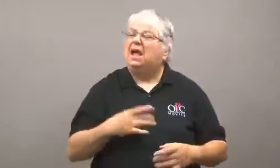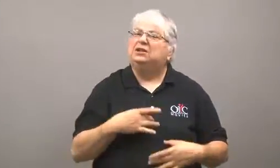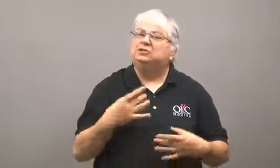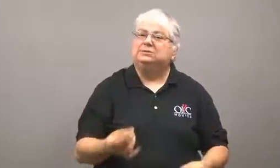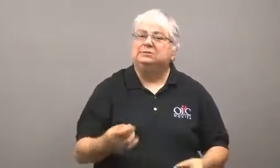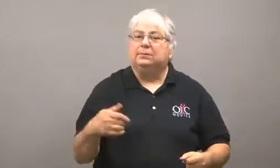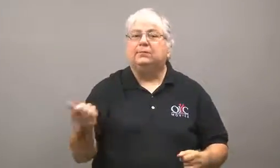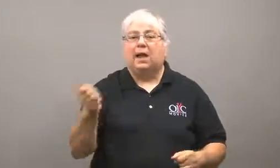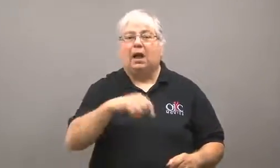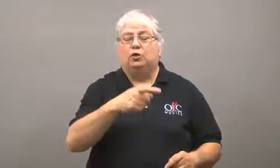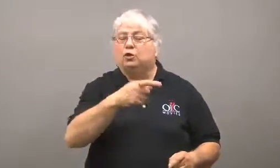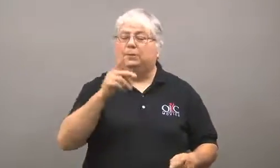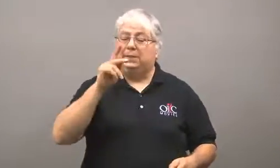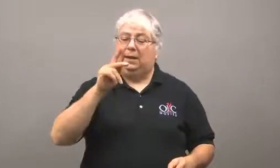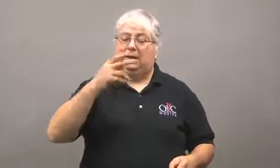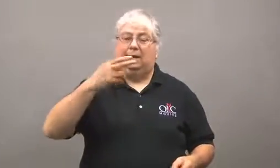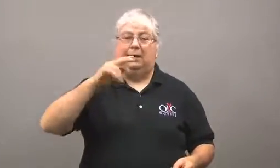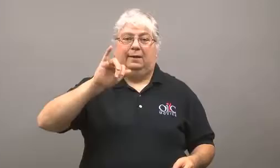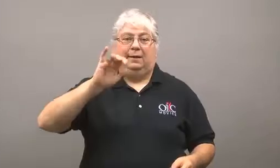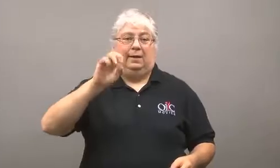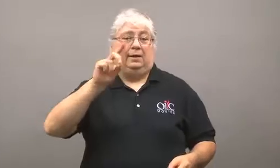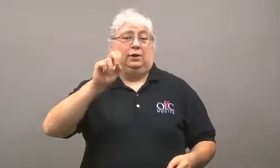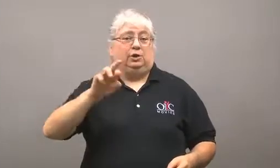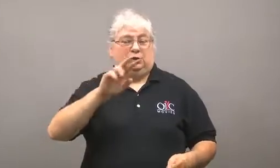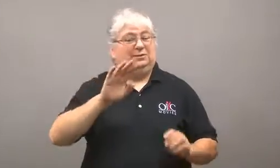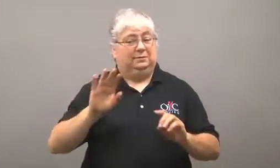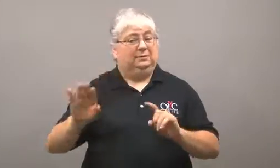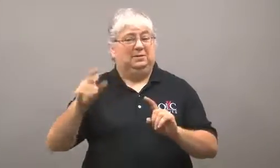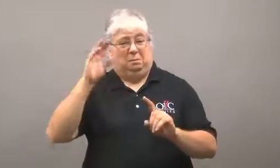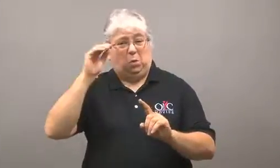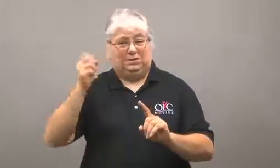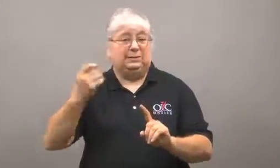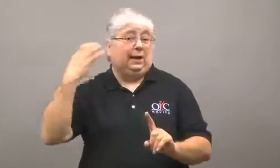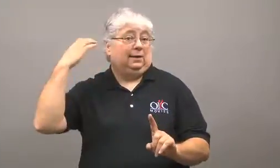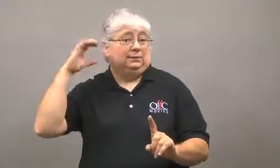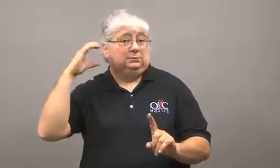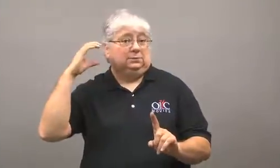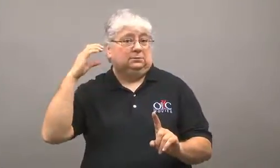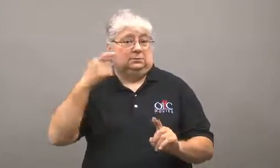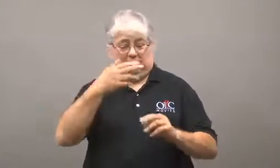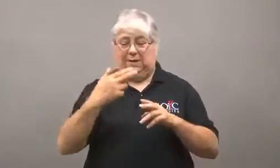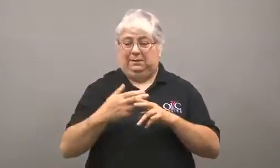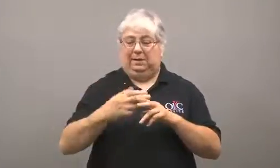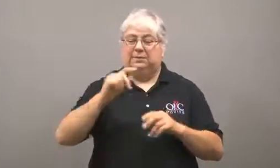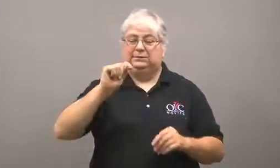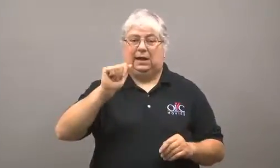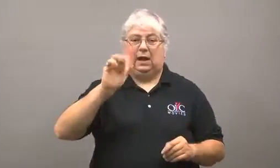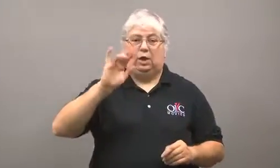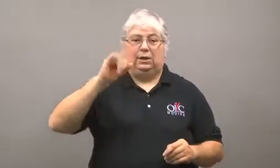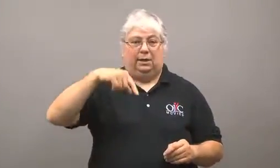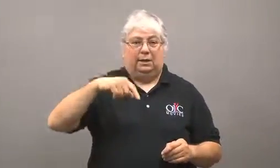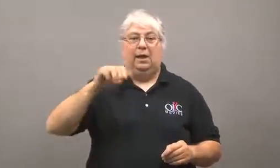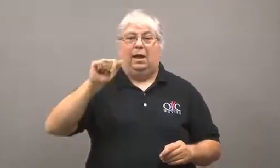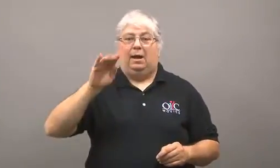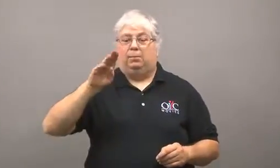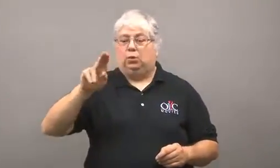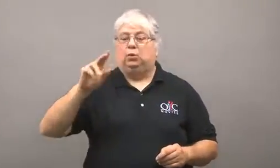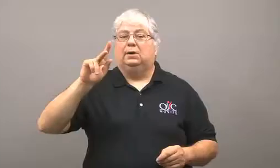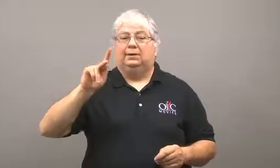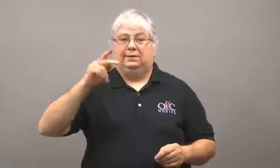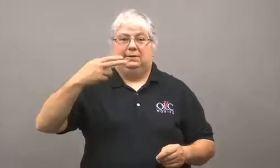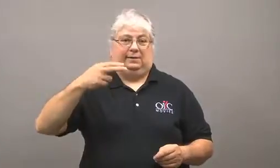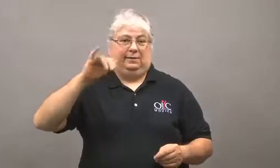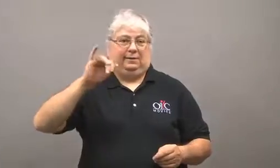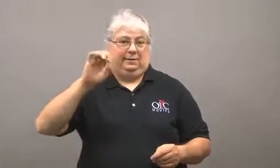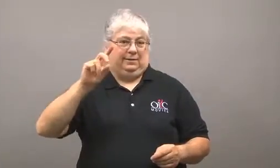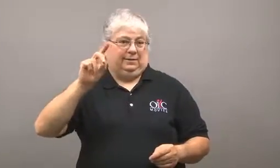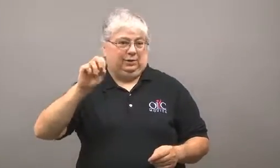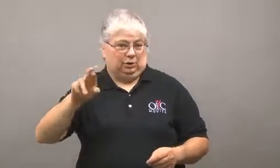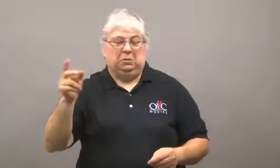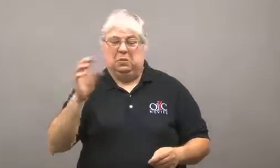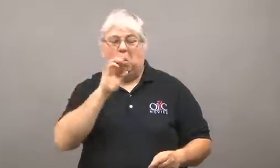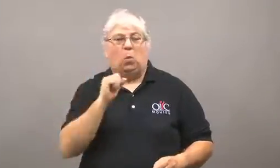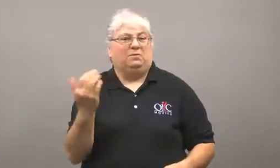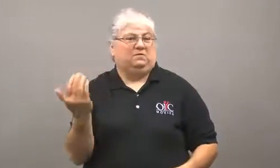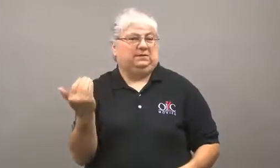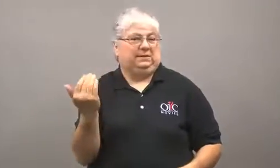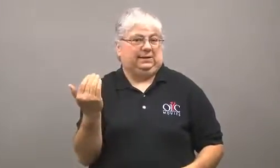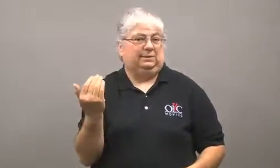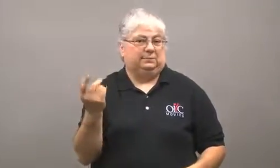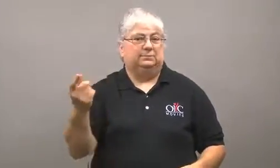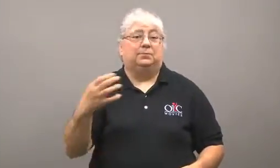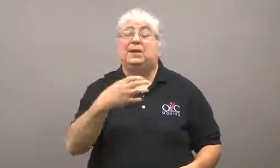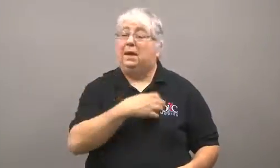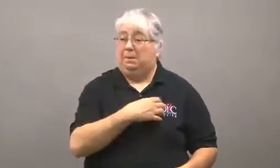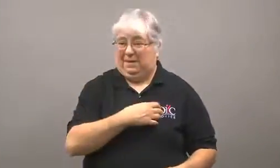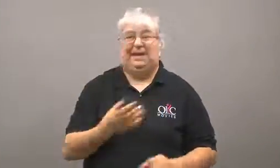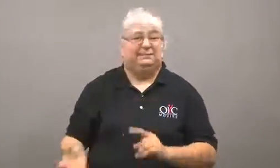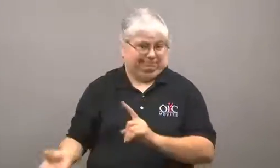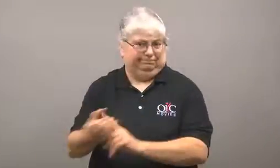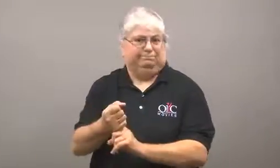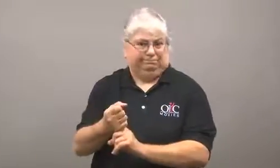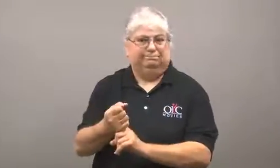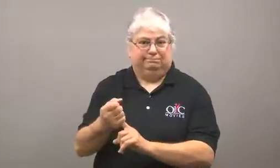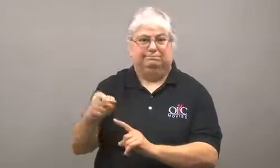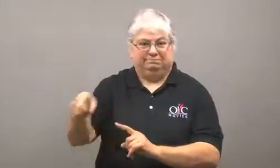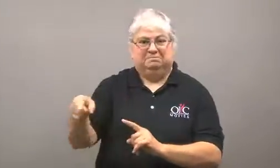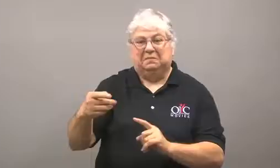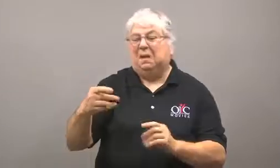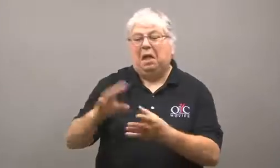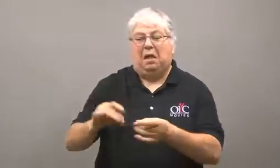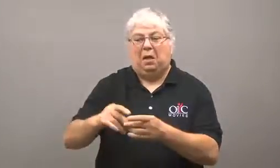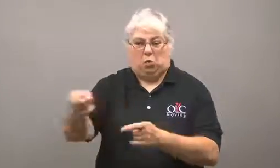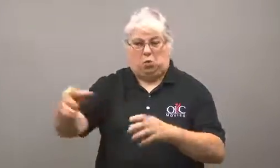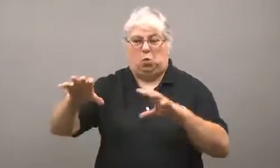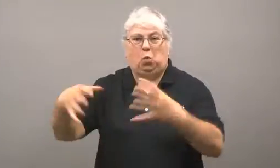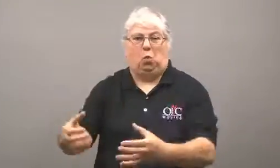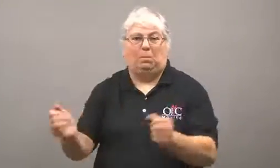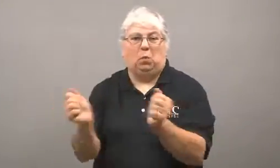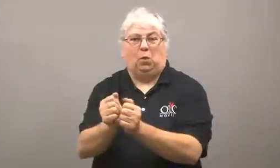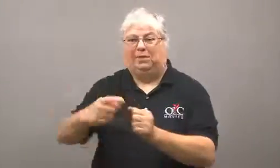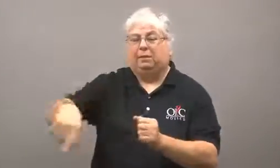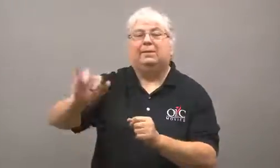Interestingly, his son's 15 year old cousin, Tariq Abu Khieder,